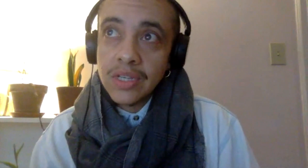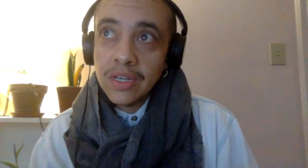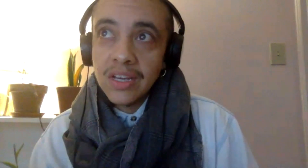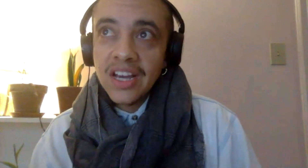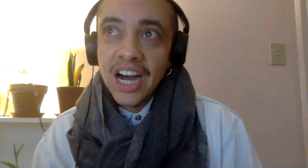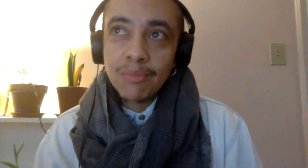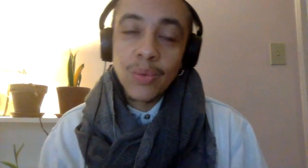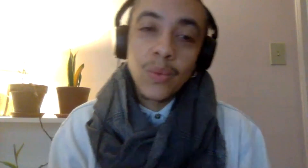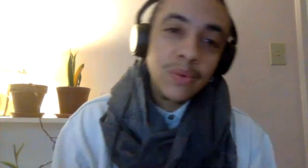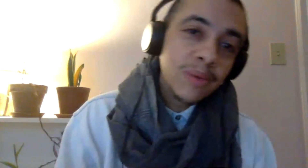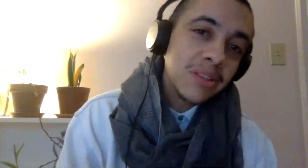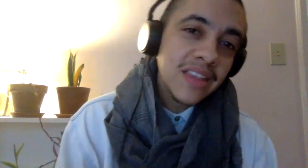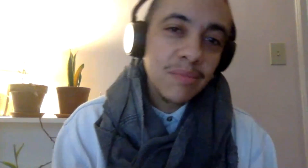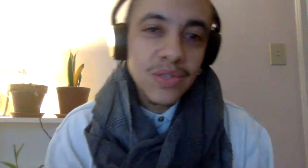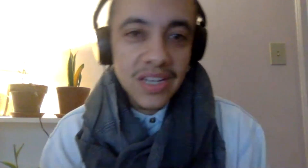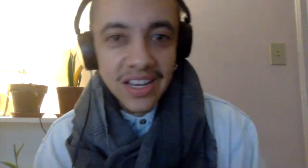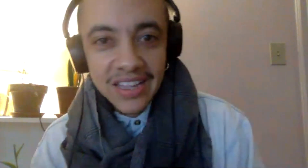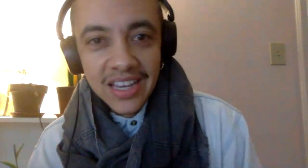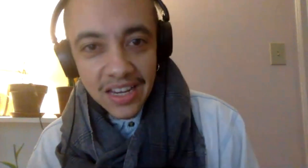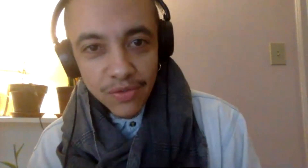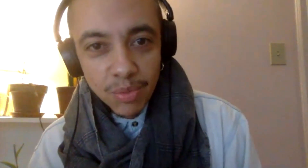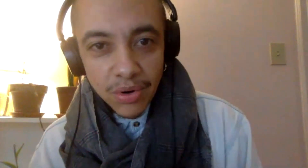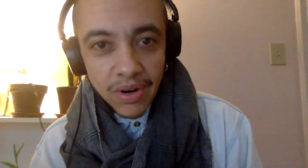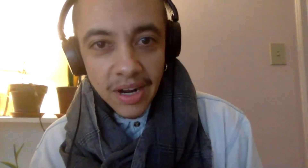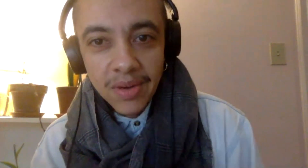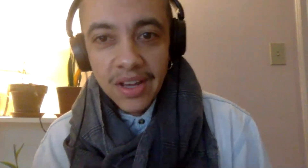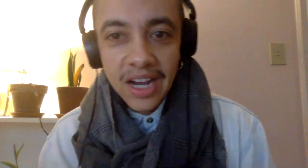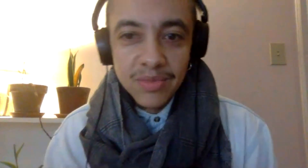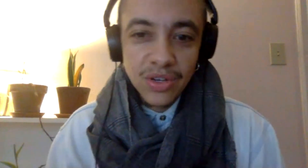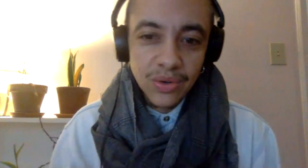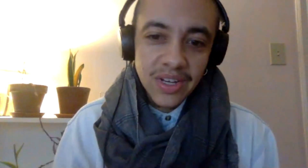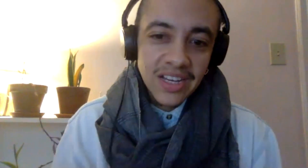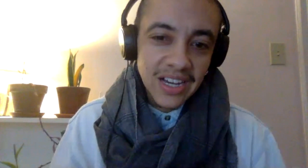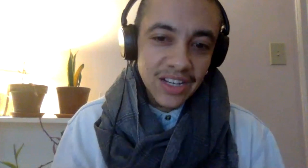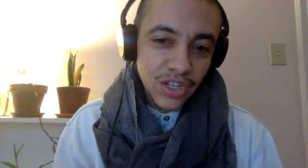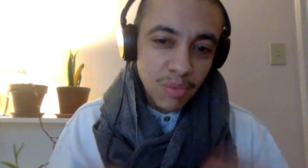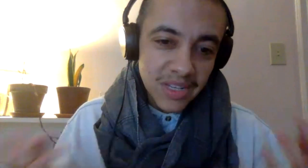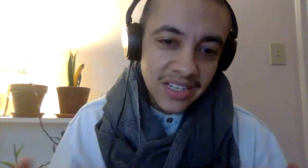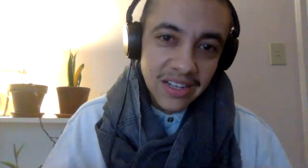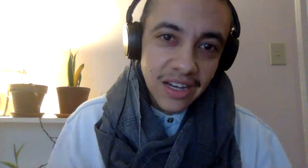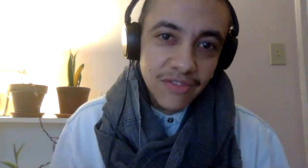but we will replay that music at the end of the program so you don't miss it if you do